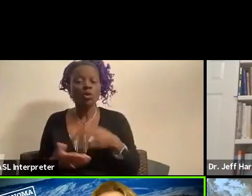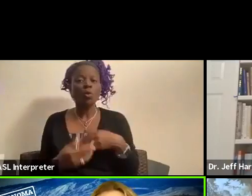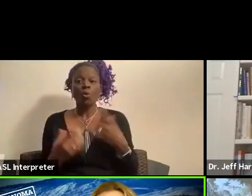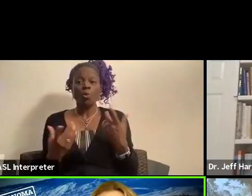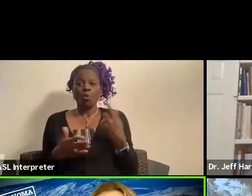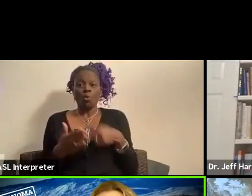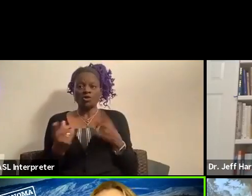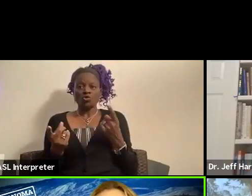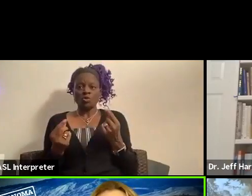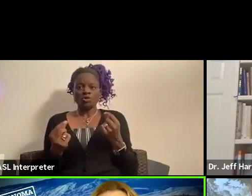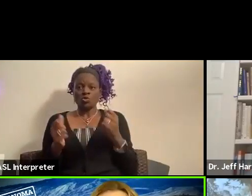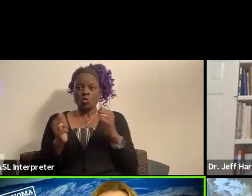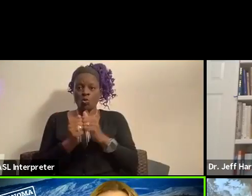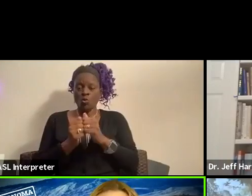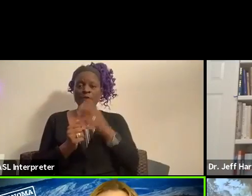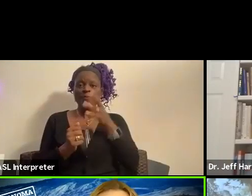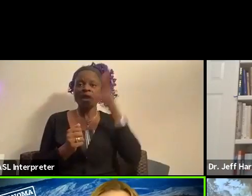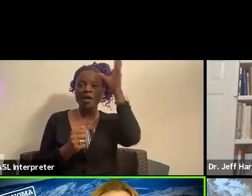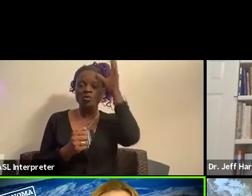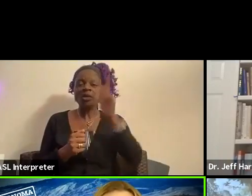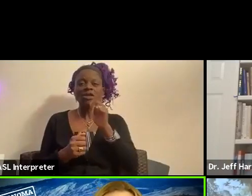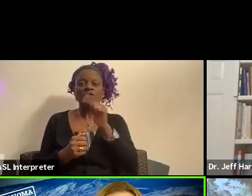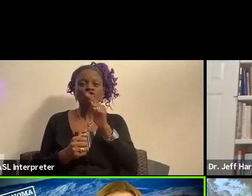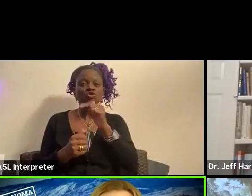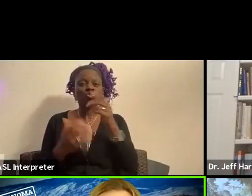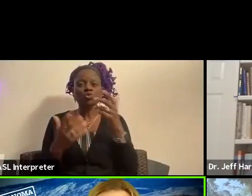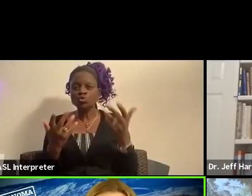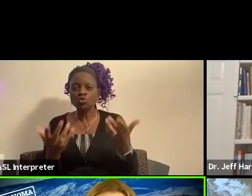What is their sort of risk if their child is going back to school?